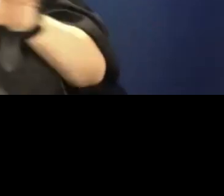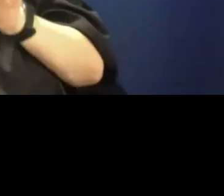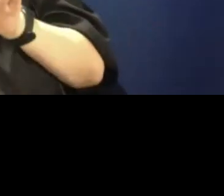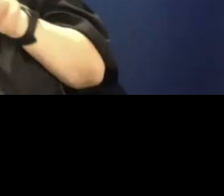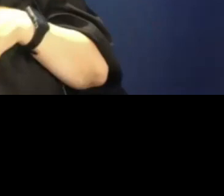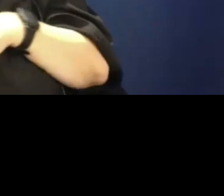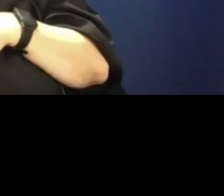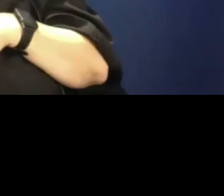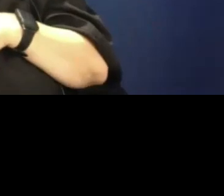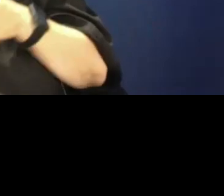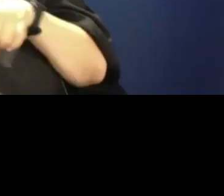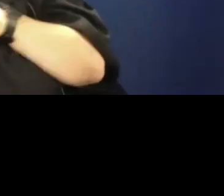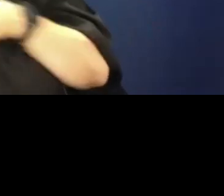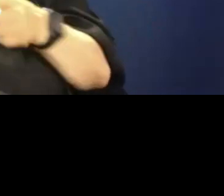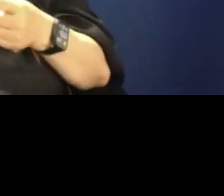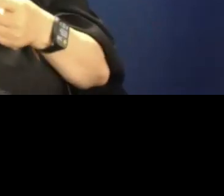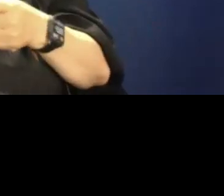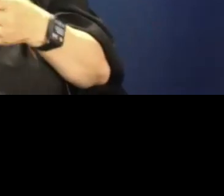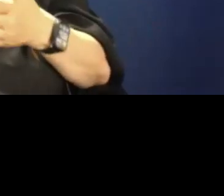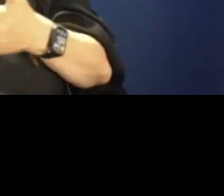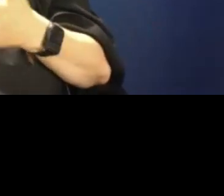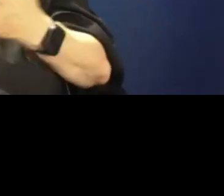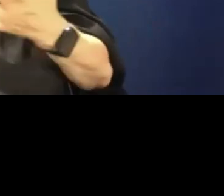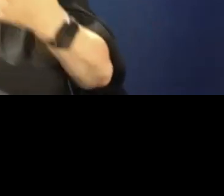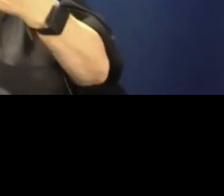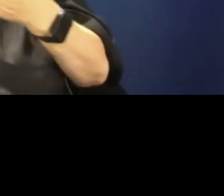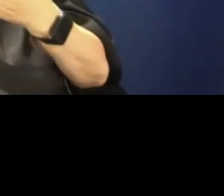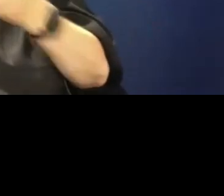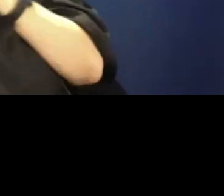And again, feel free to connect with us with questions. Just a little plug,